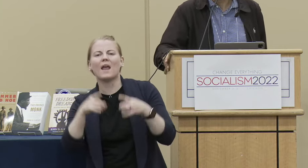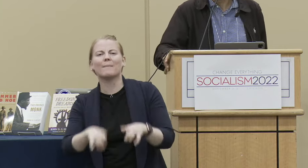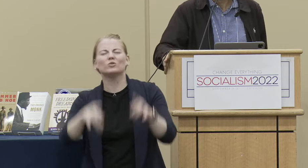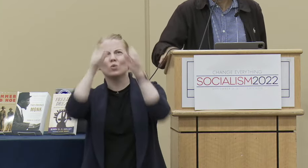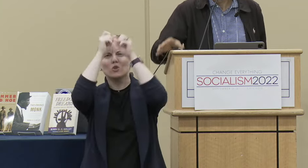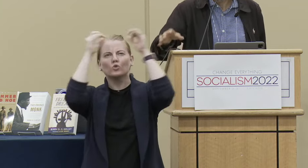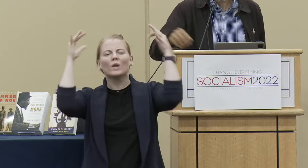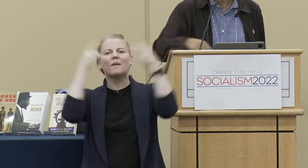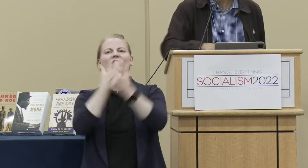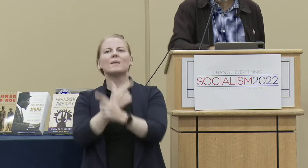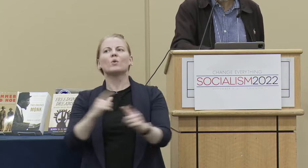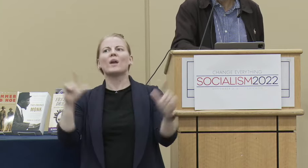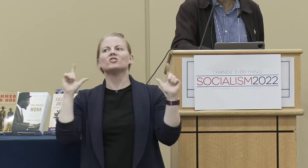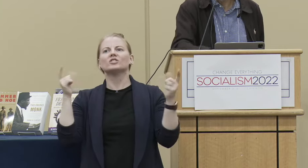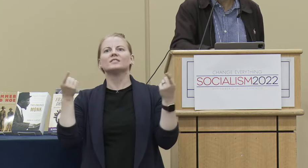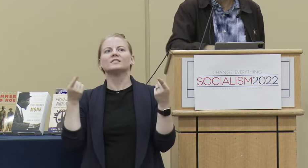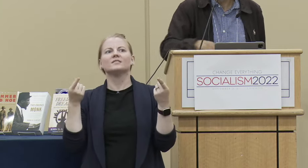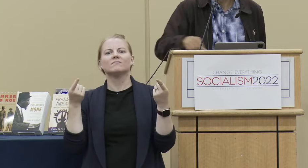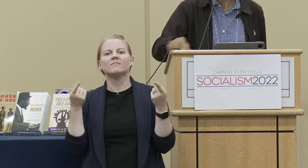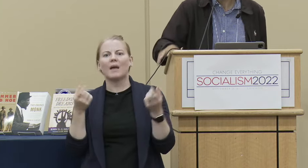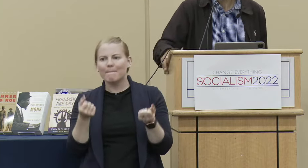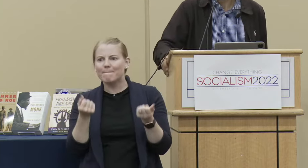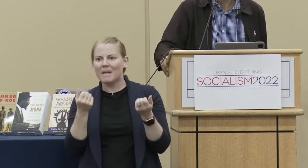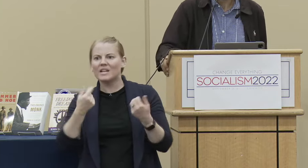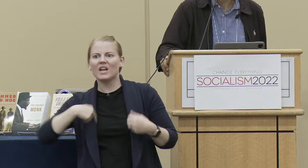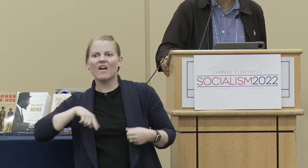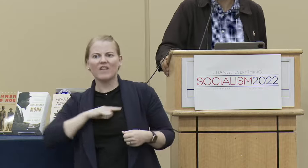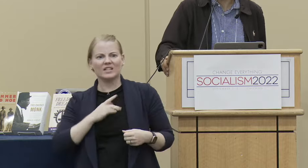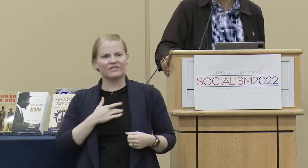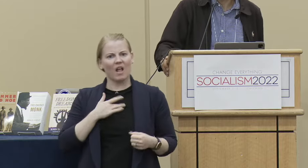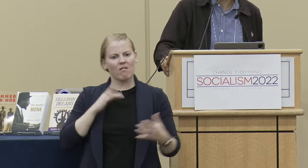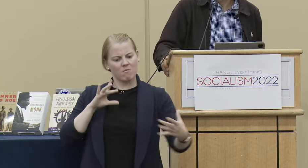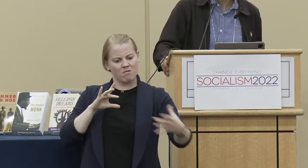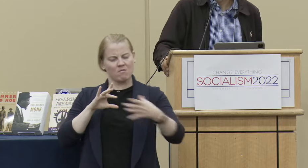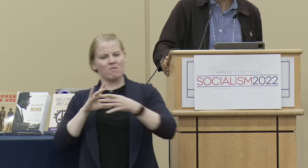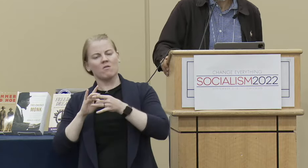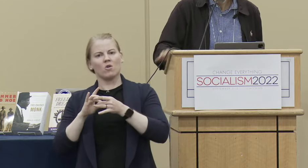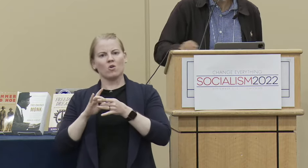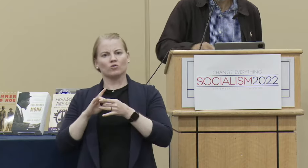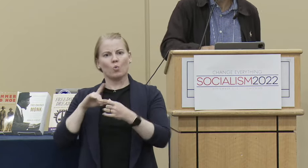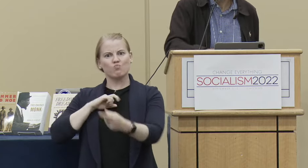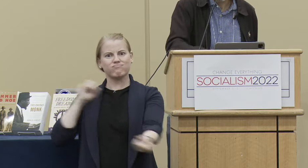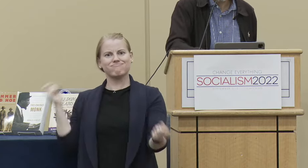happened to the dream of liberation that brought many of